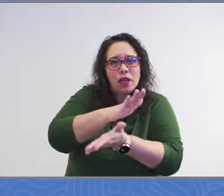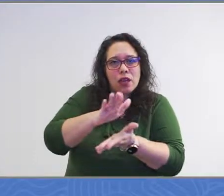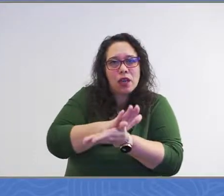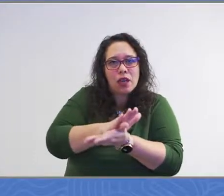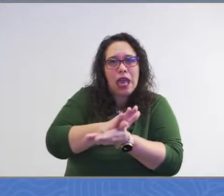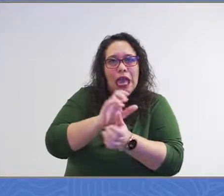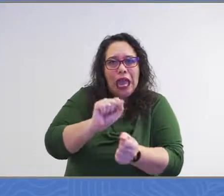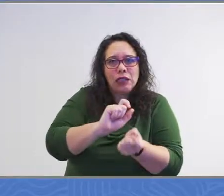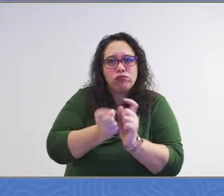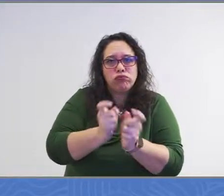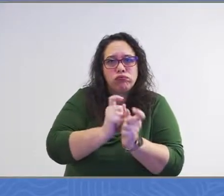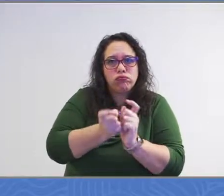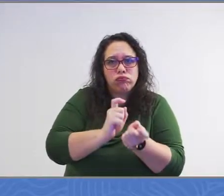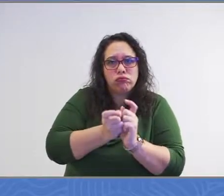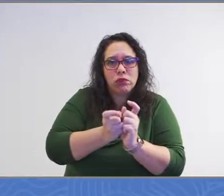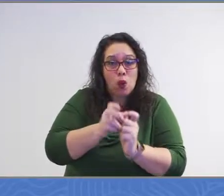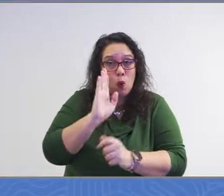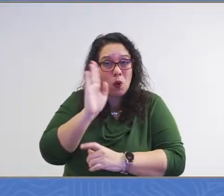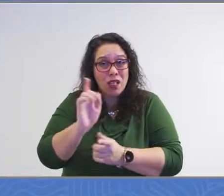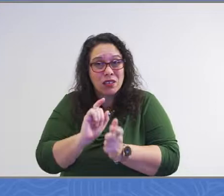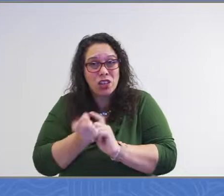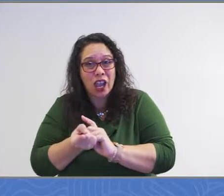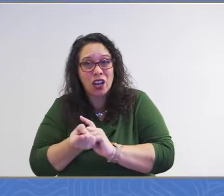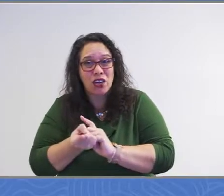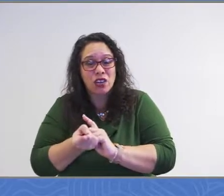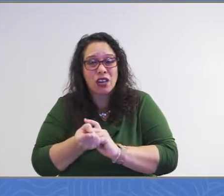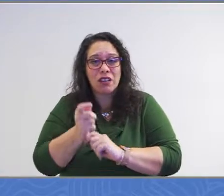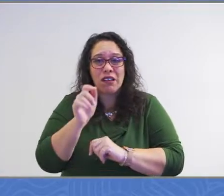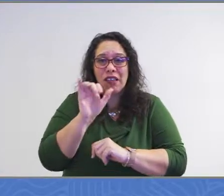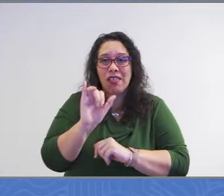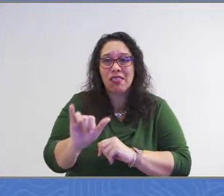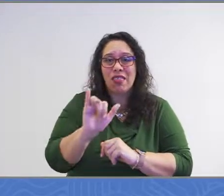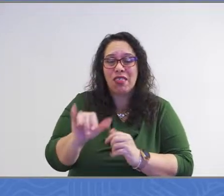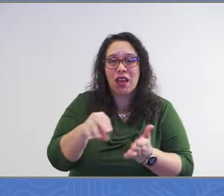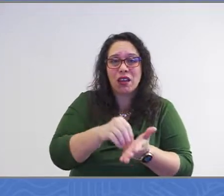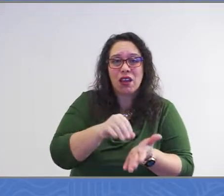since this document speaks to how funding is to be allocated across the district?